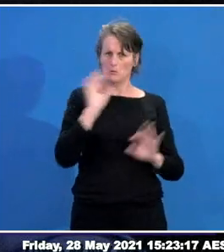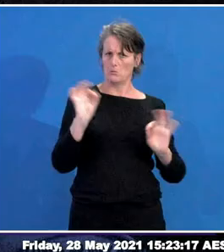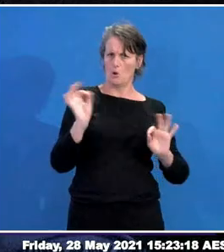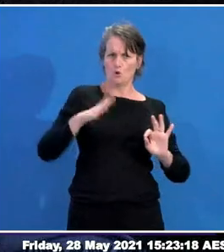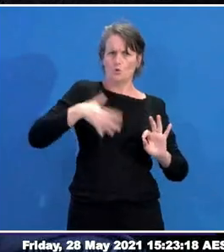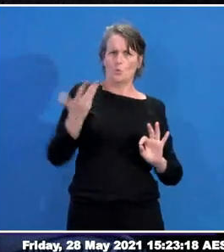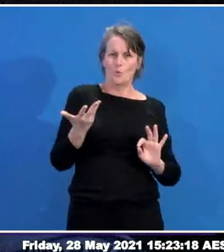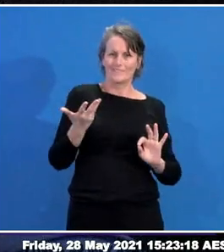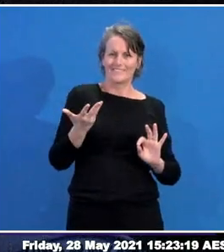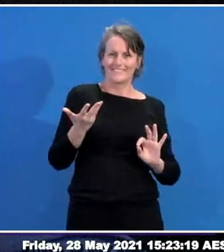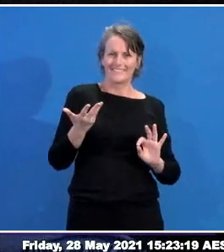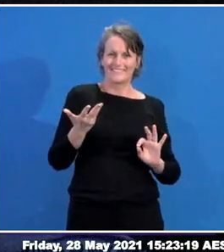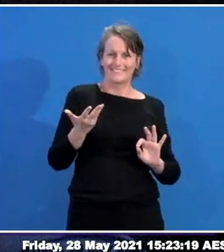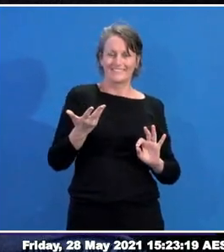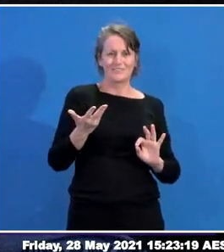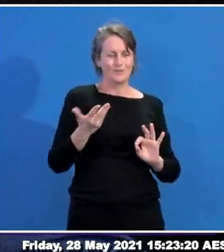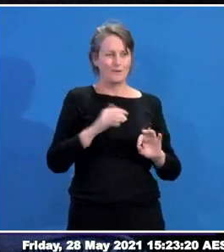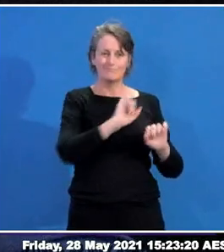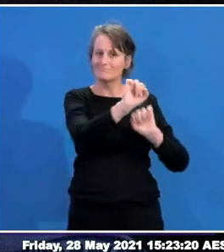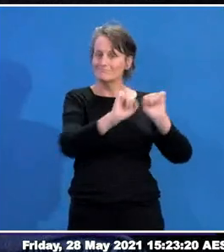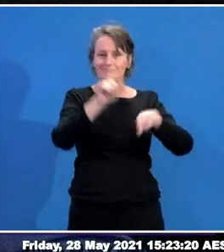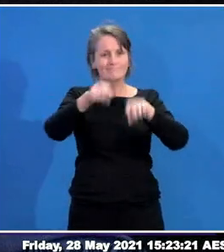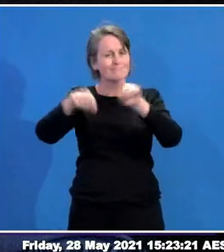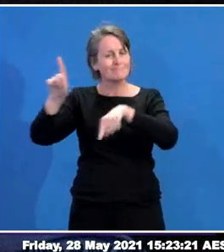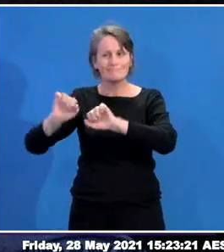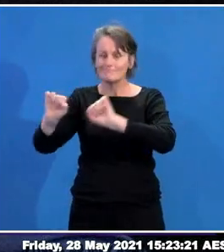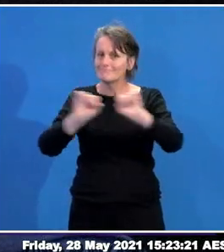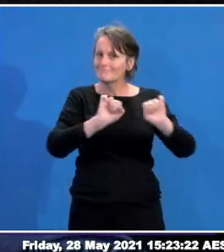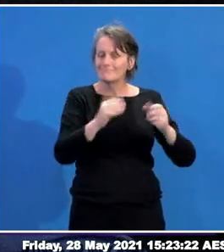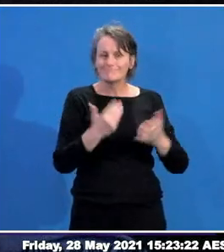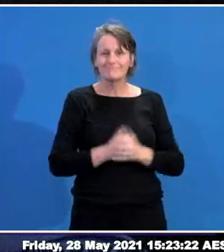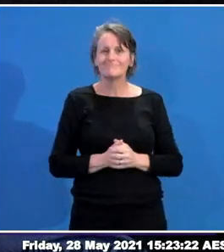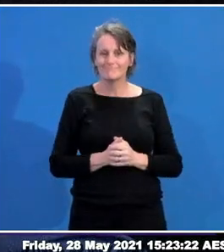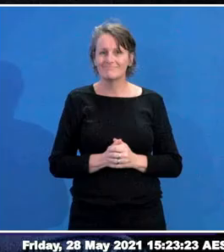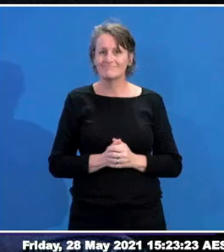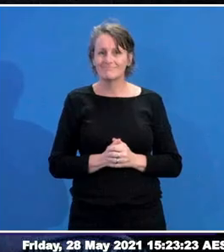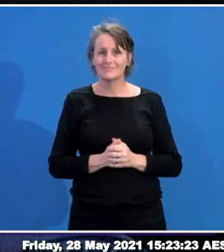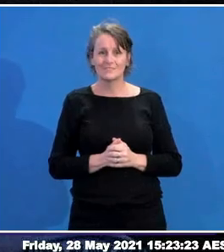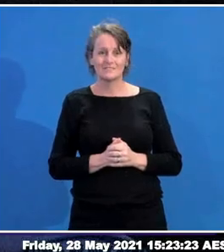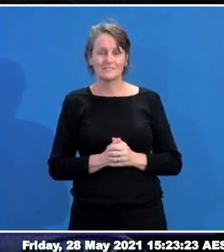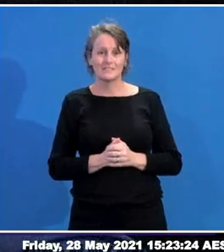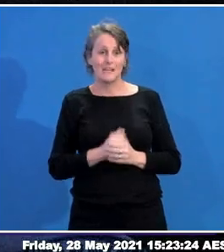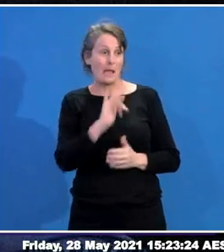but they are people who can express their own views and where there may not be perfect accord between family members.